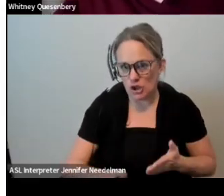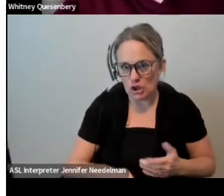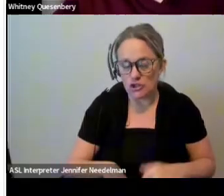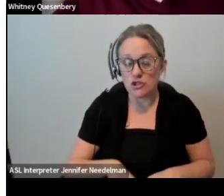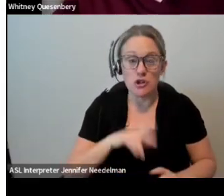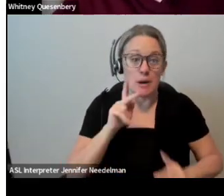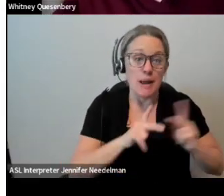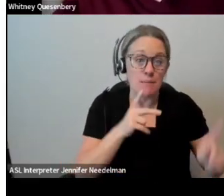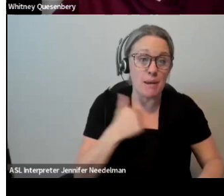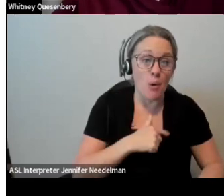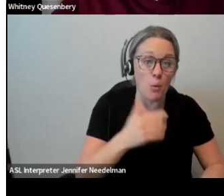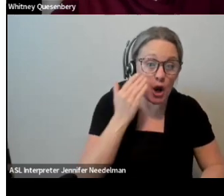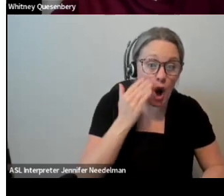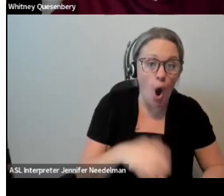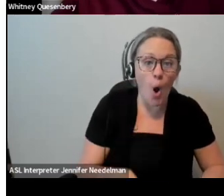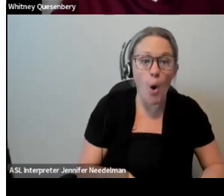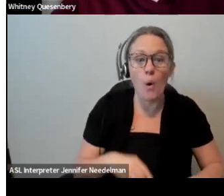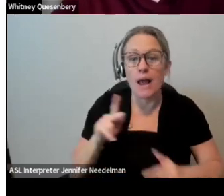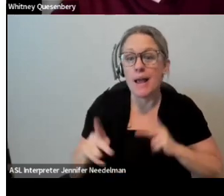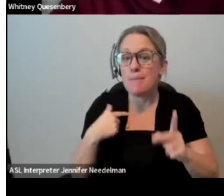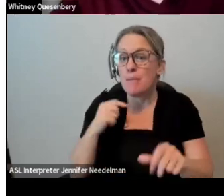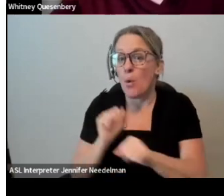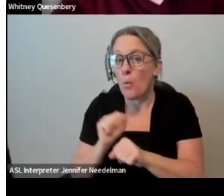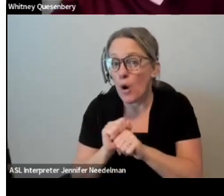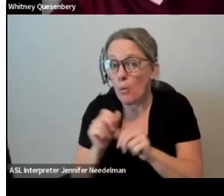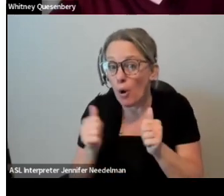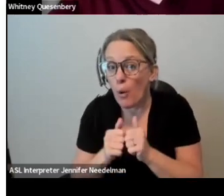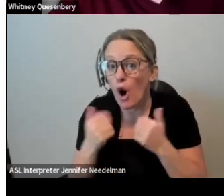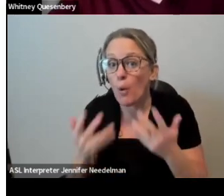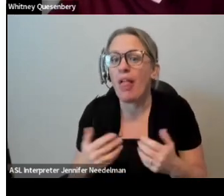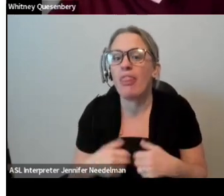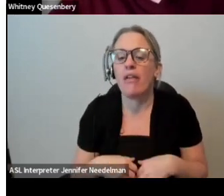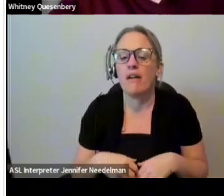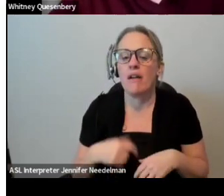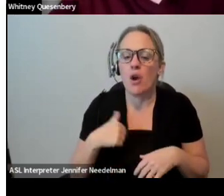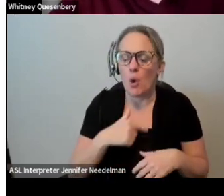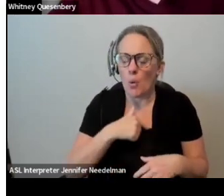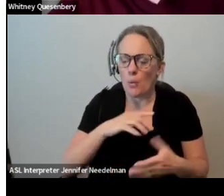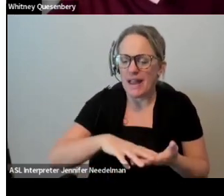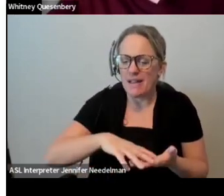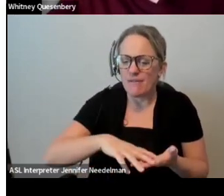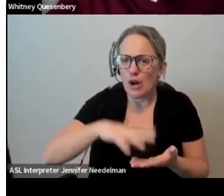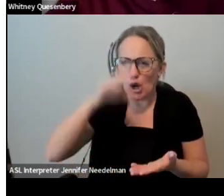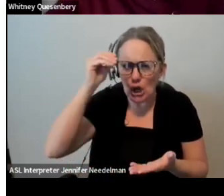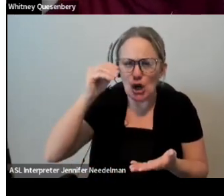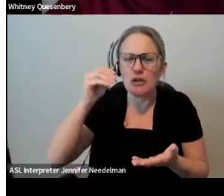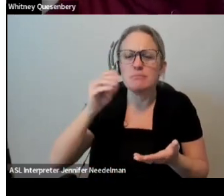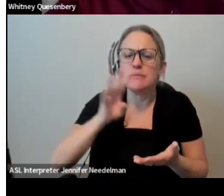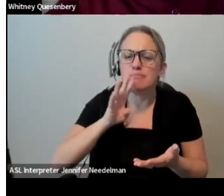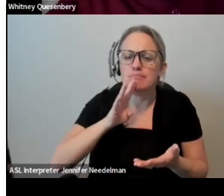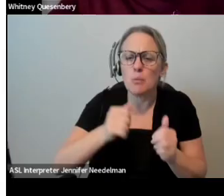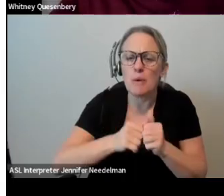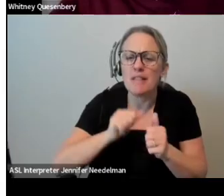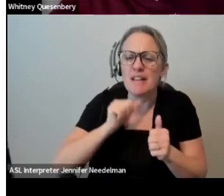worked with, we did some learning by by by reading from or talking to nonprofits who were represented